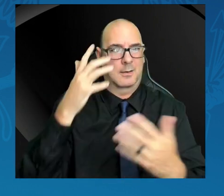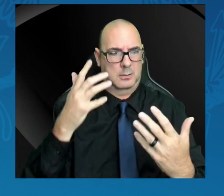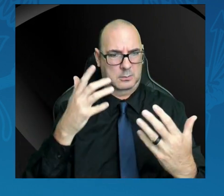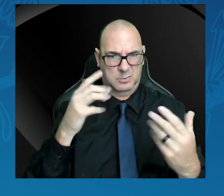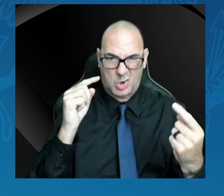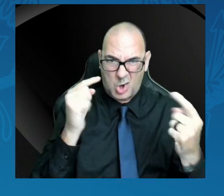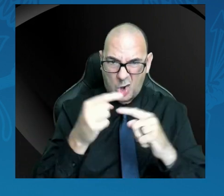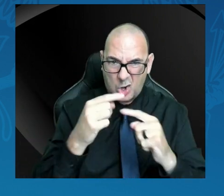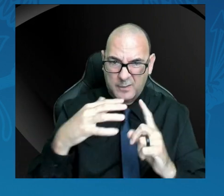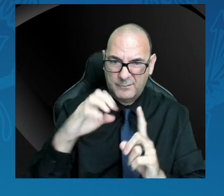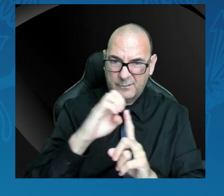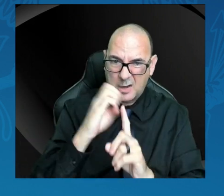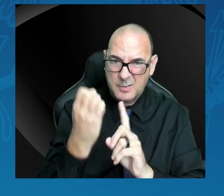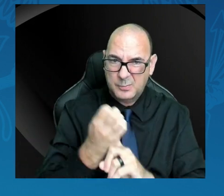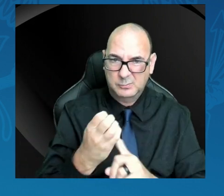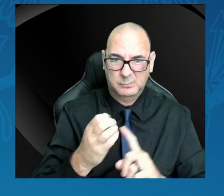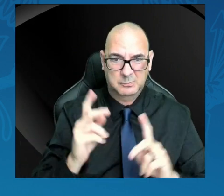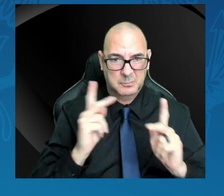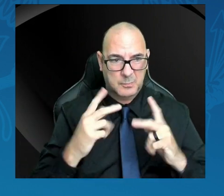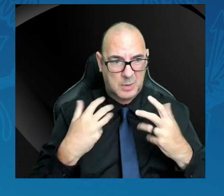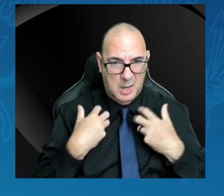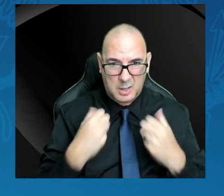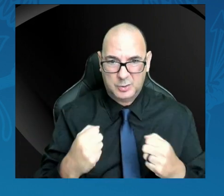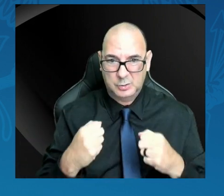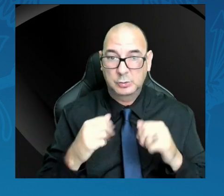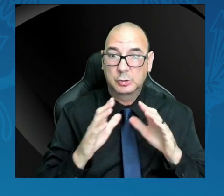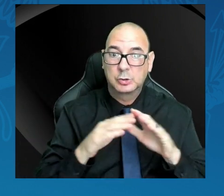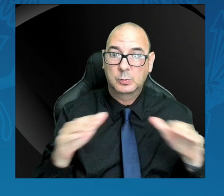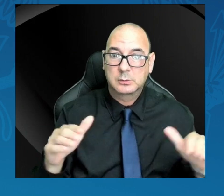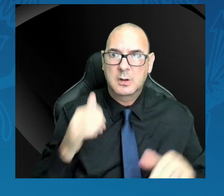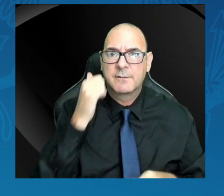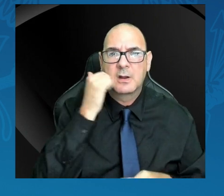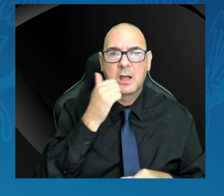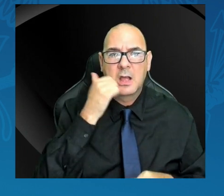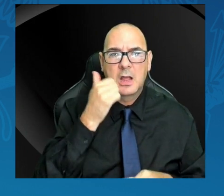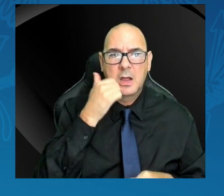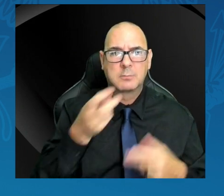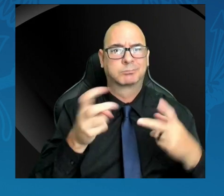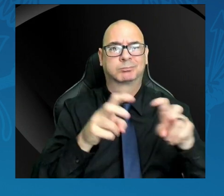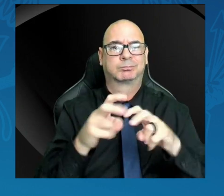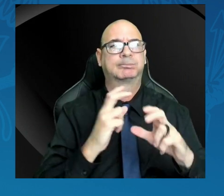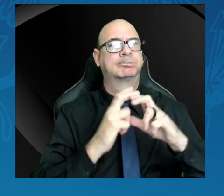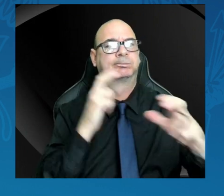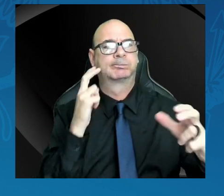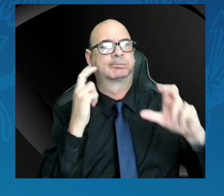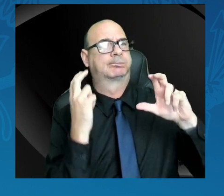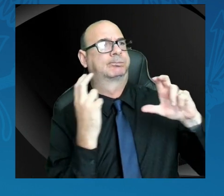Two children who ride the bus to the bus, drivers responsible for transportation, transporting our precious cargo